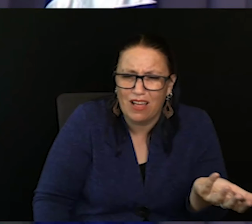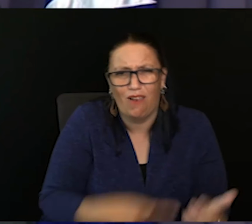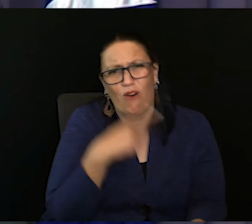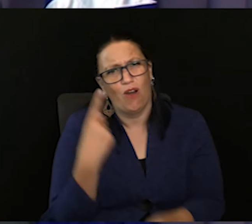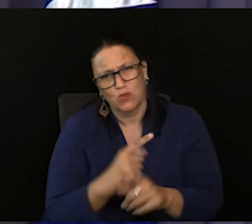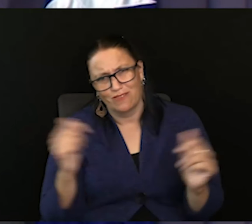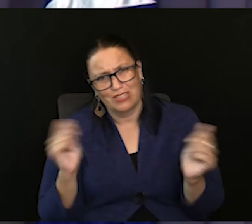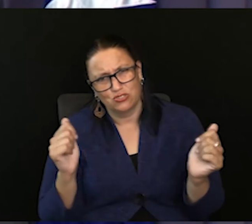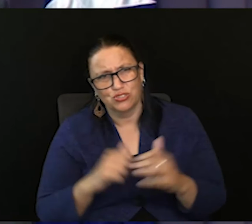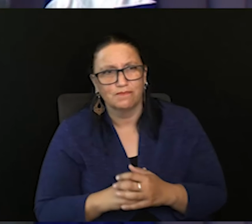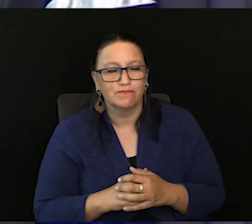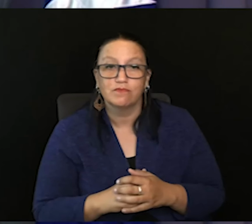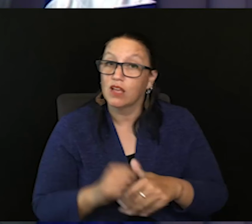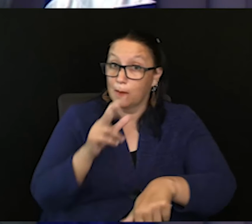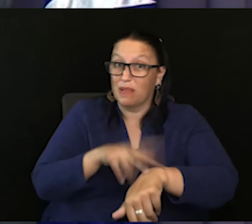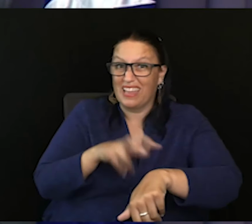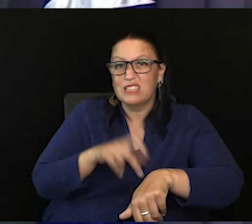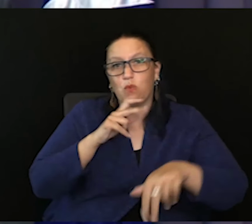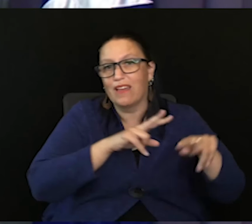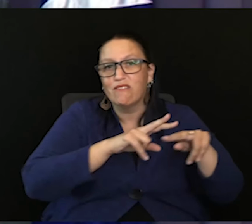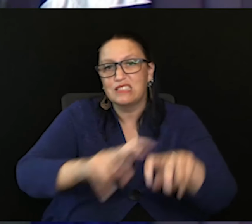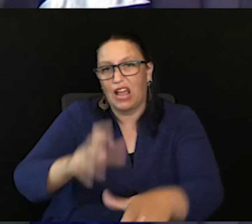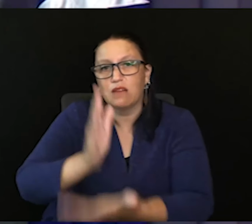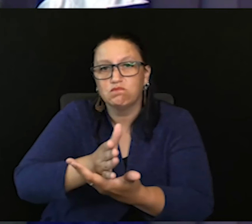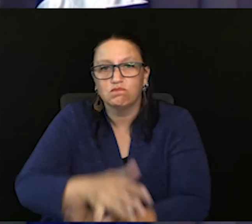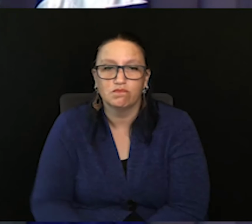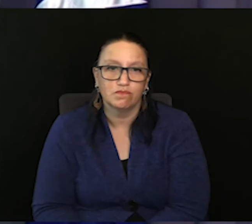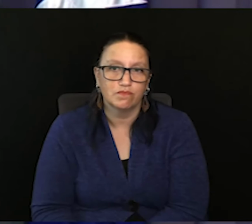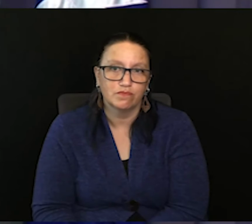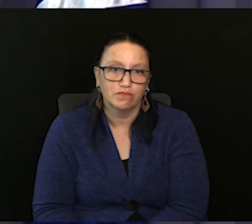We've also and again, the police are looking into this, so I won't comment further in any detail.